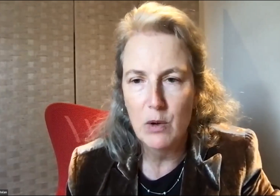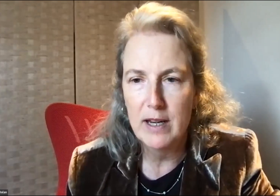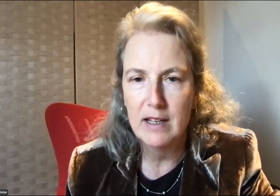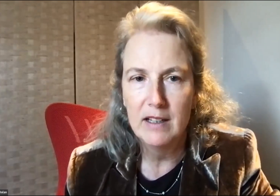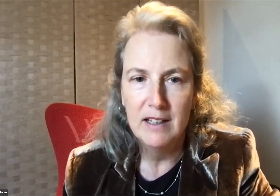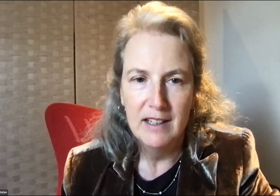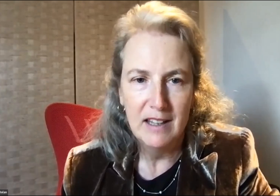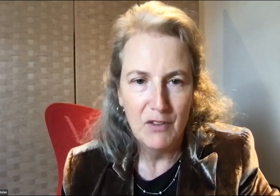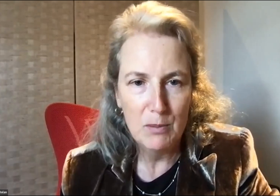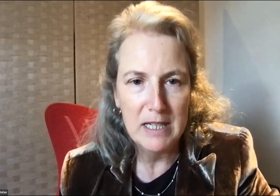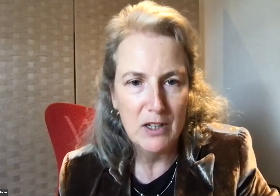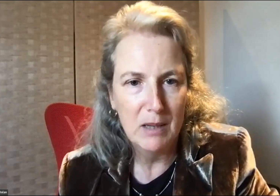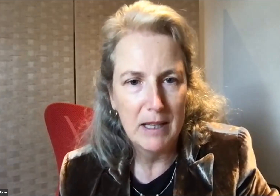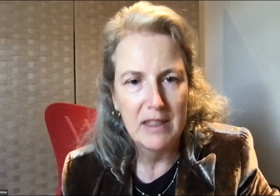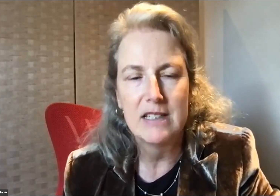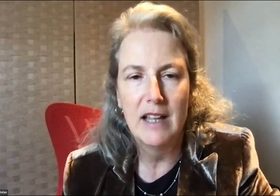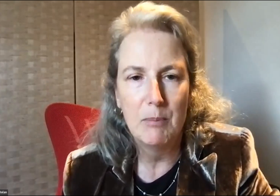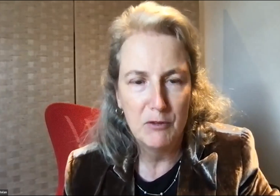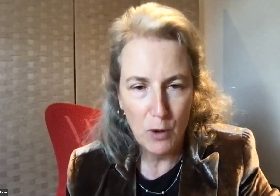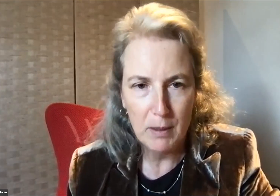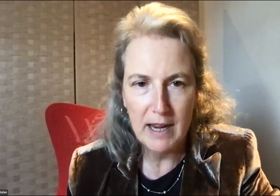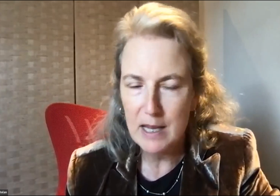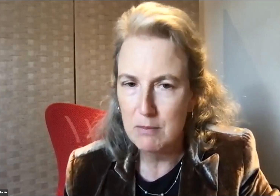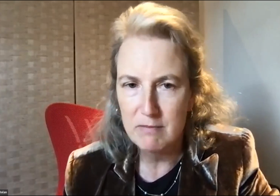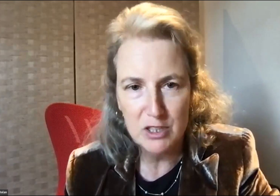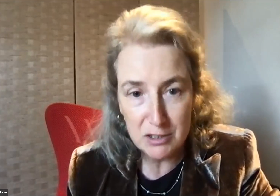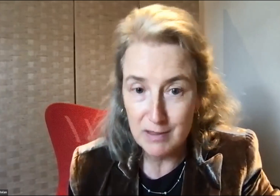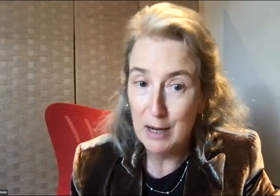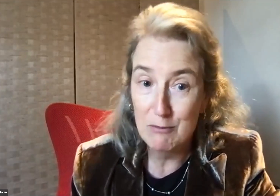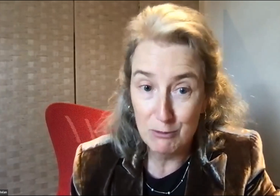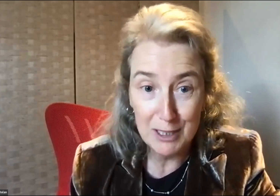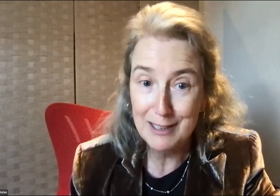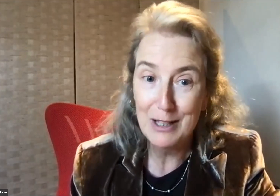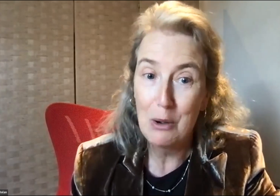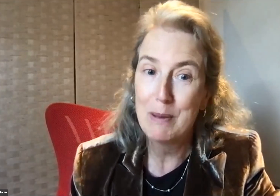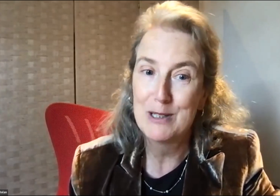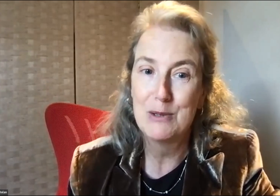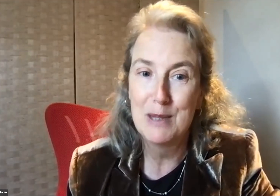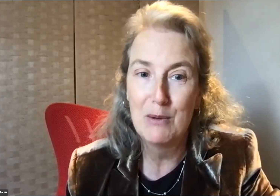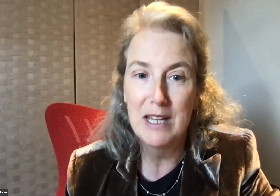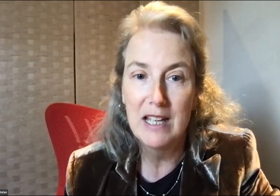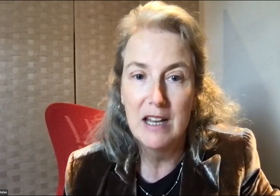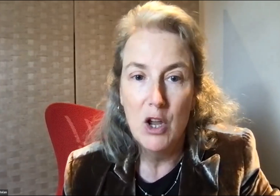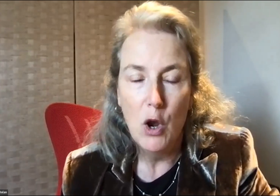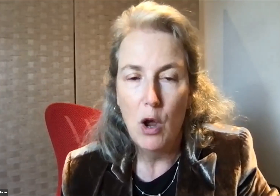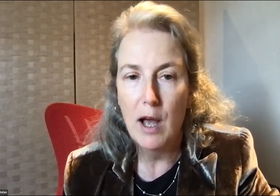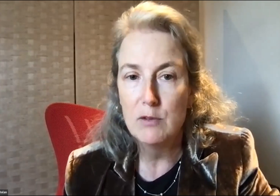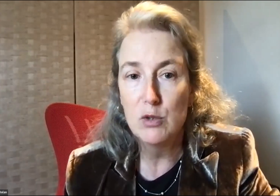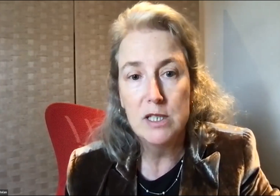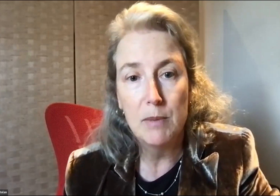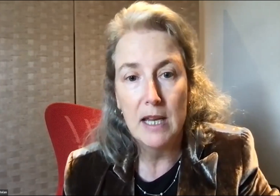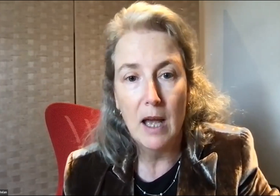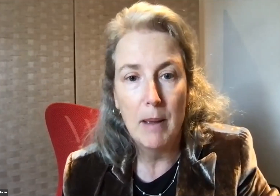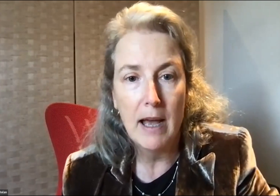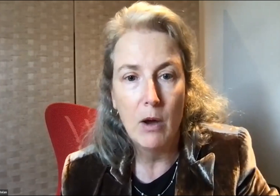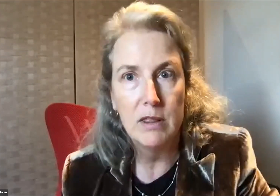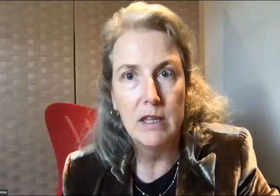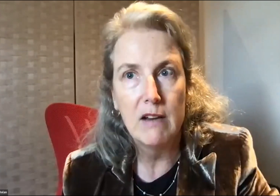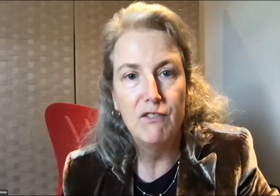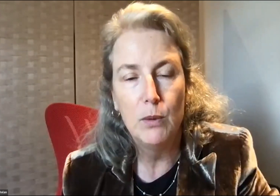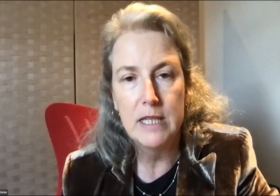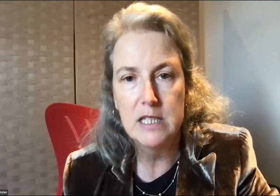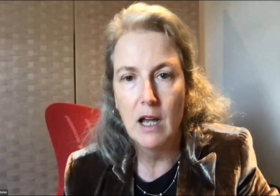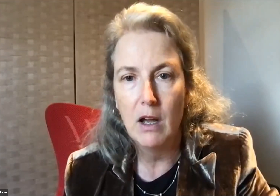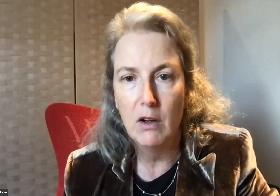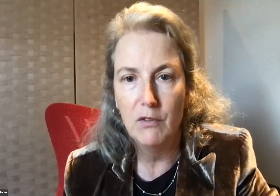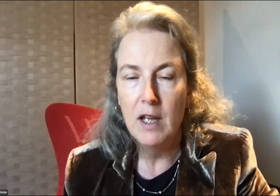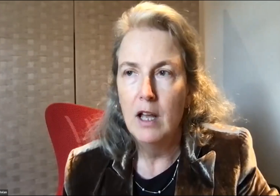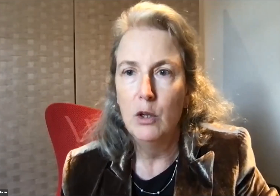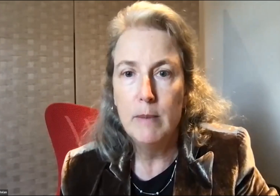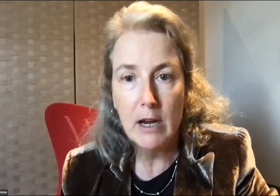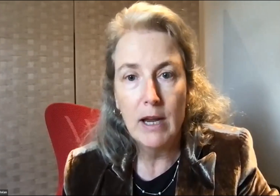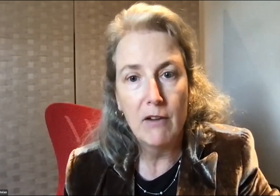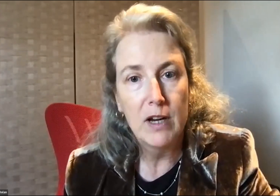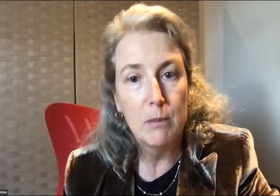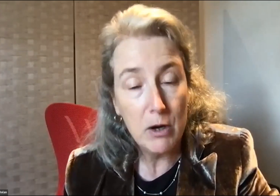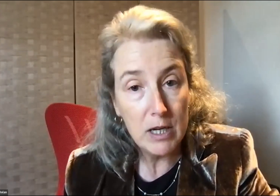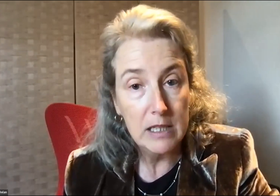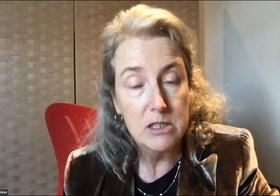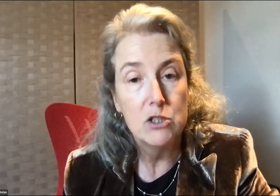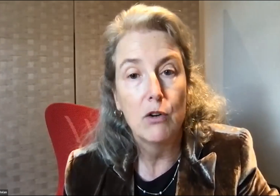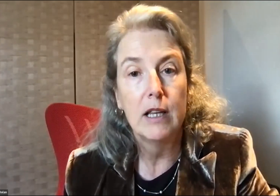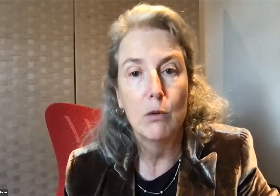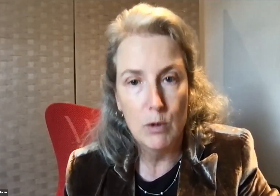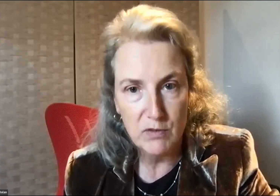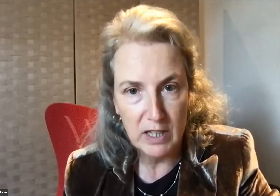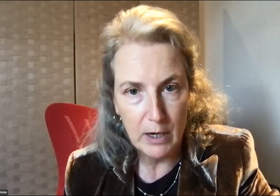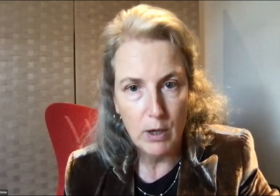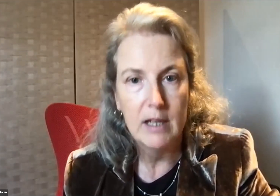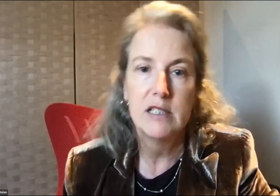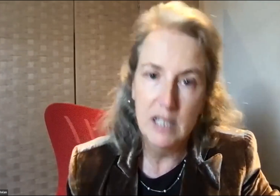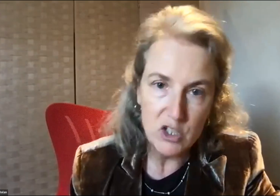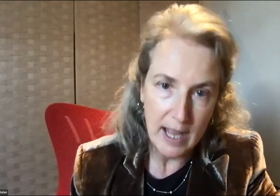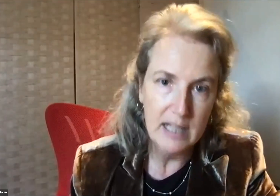I know the team is going to they've heard me talk about this a lot before, but I am i'm really hoping soon that we can do something about the influence of luminary African Americans during the roosevelt